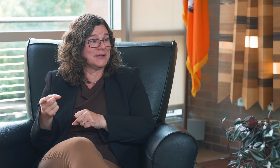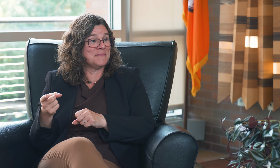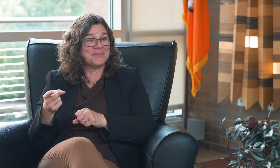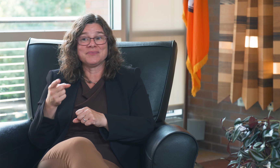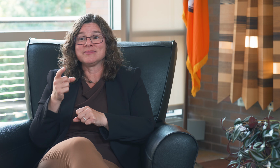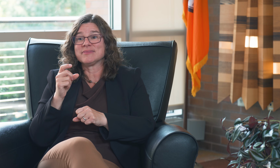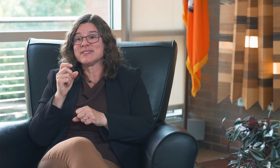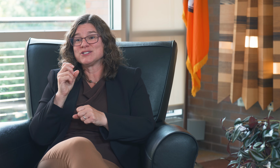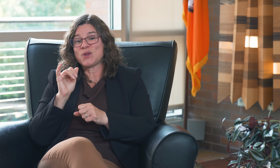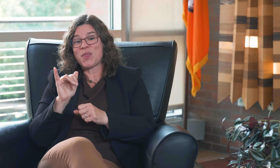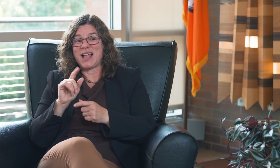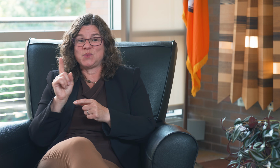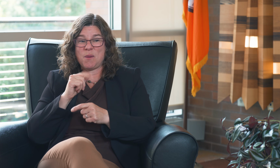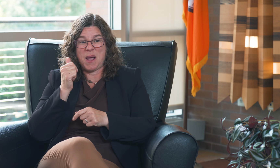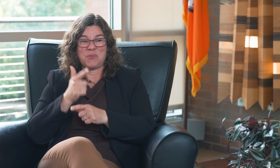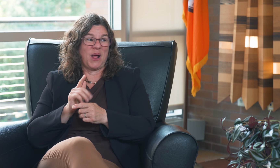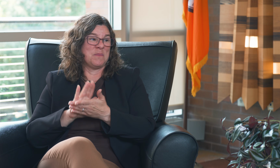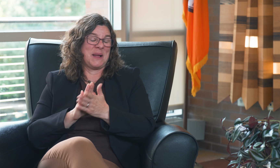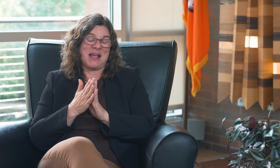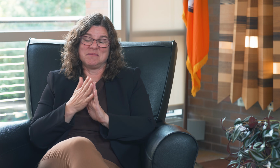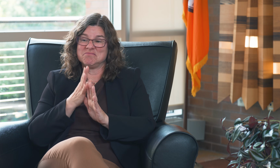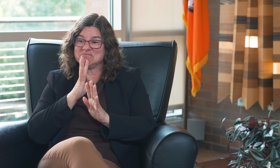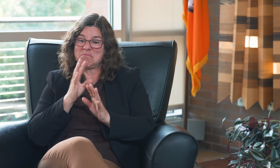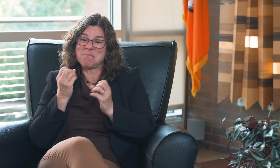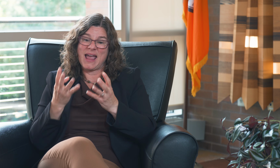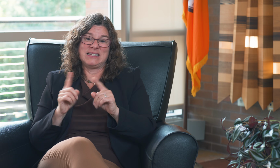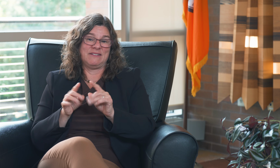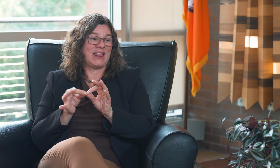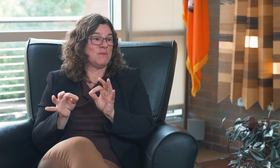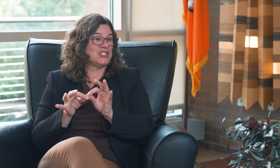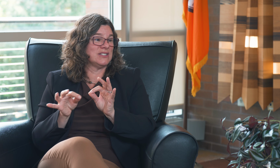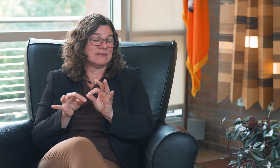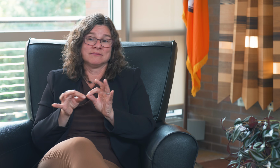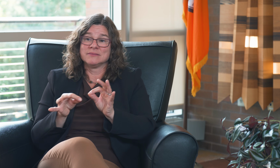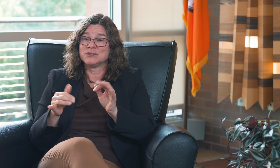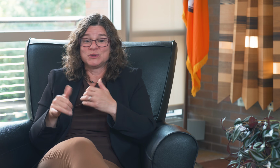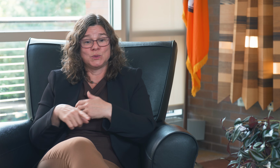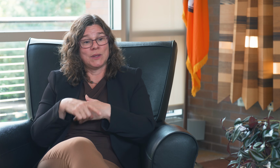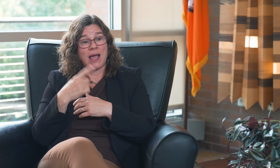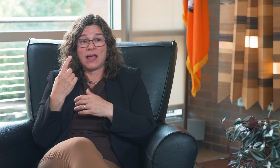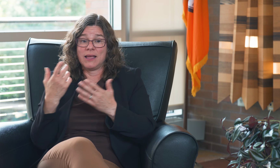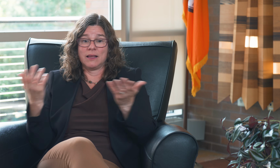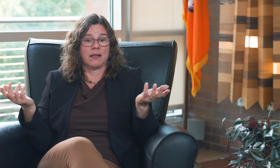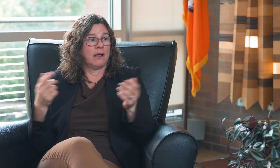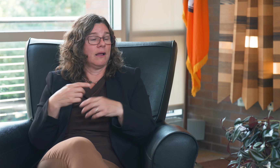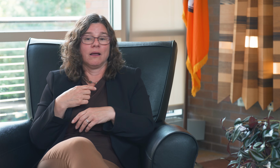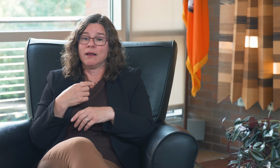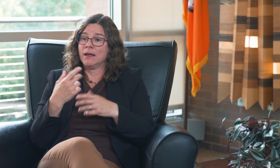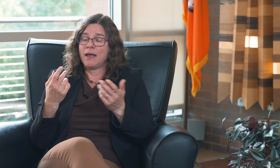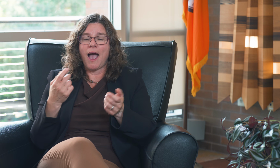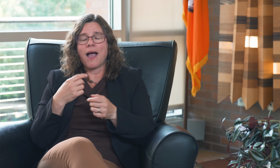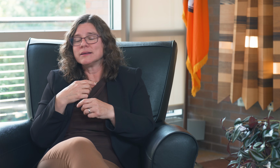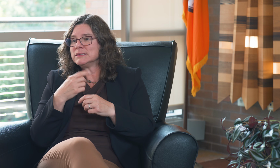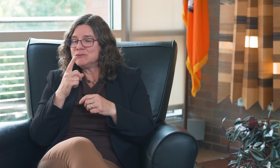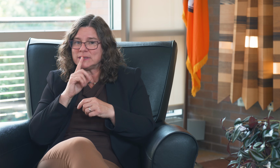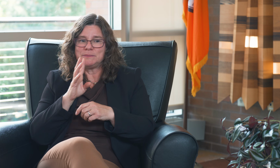And actually, he spent the whole sophomore year of high school there. And he was able to speak many different languages.